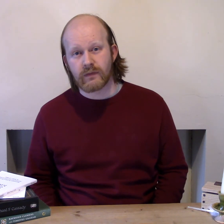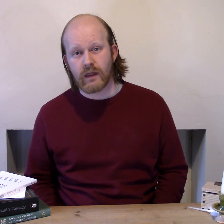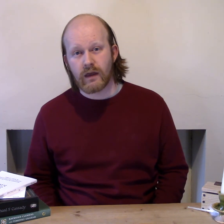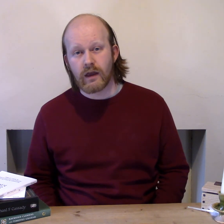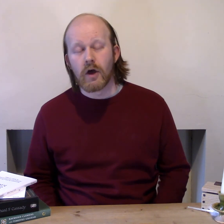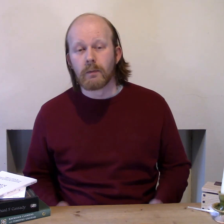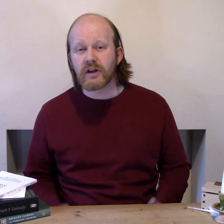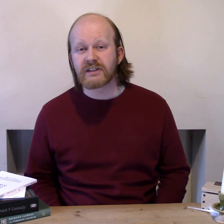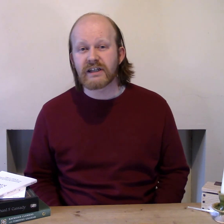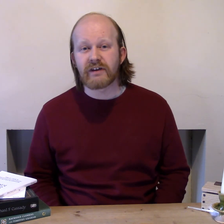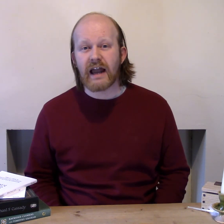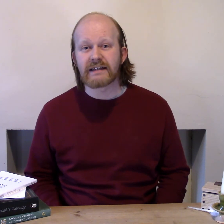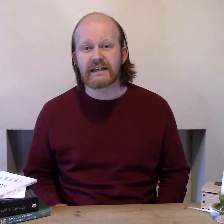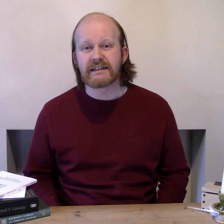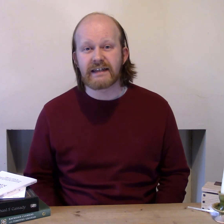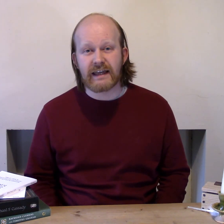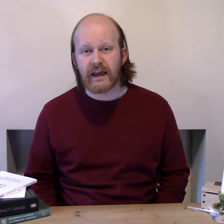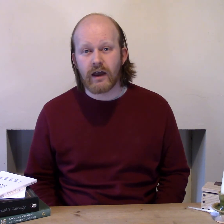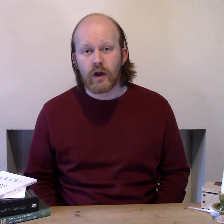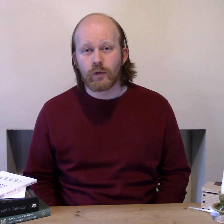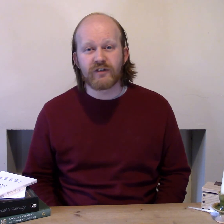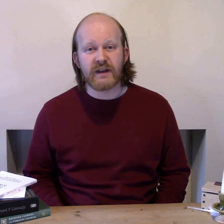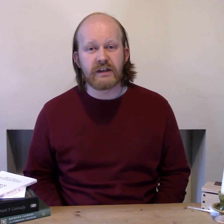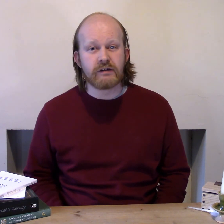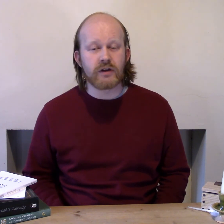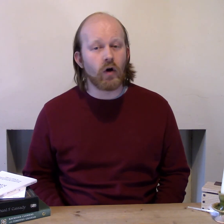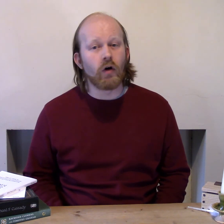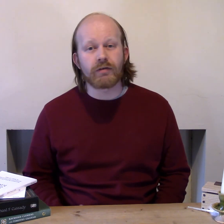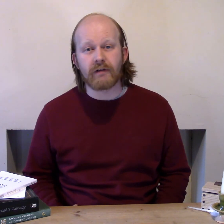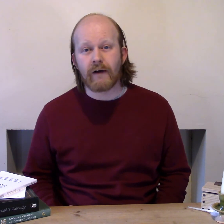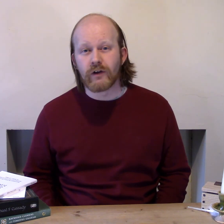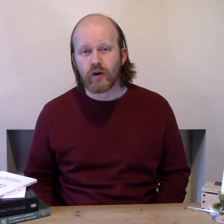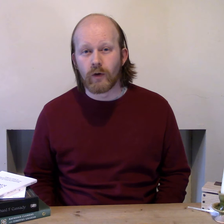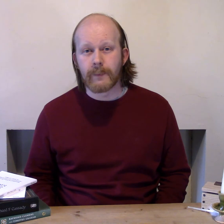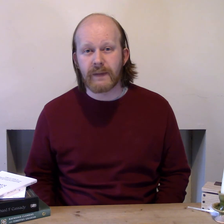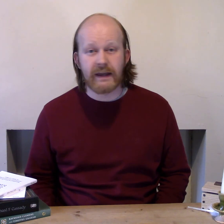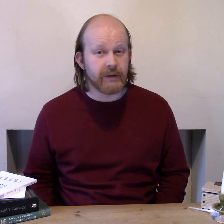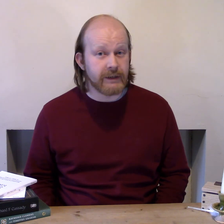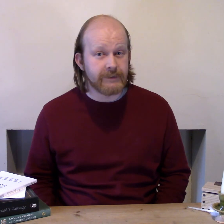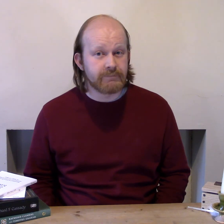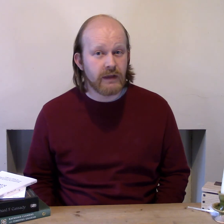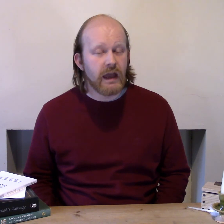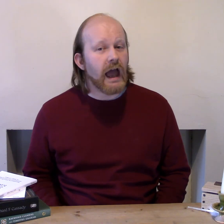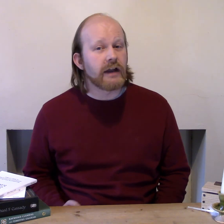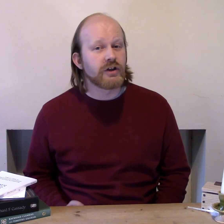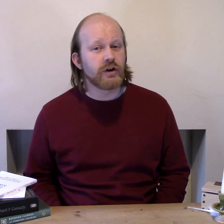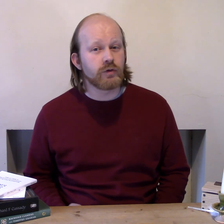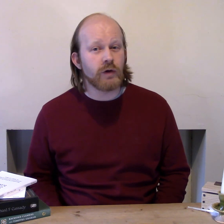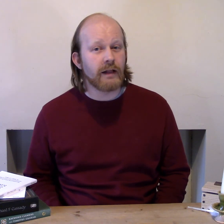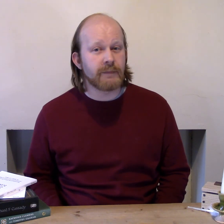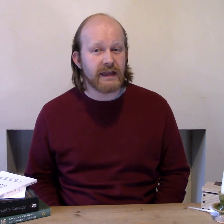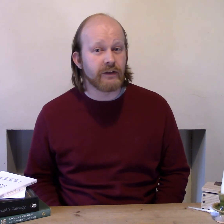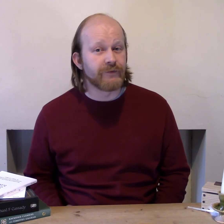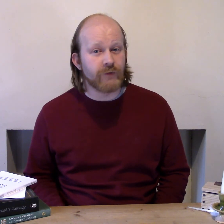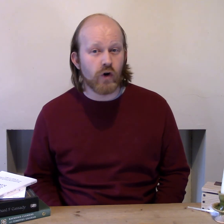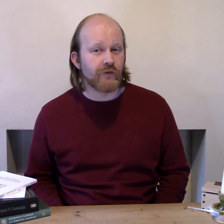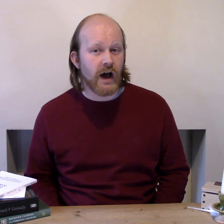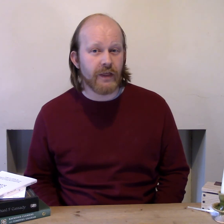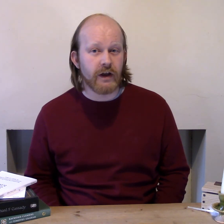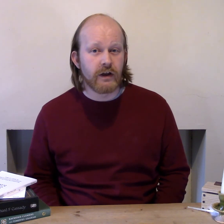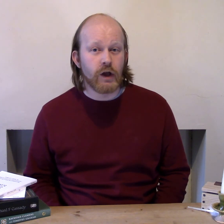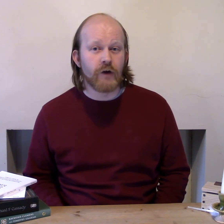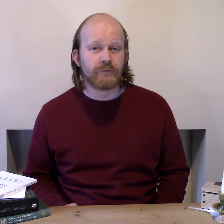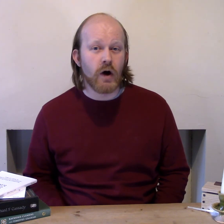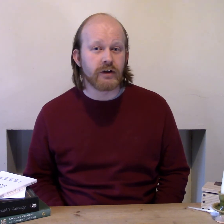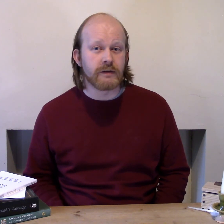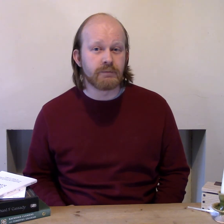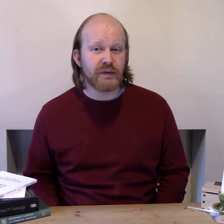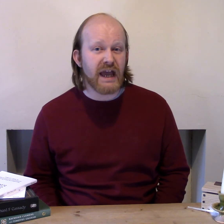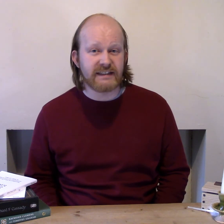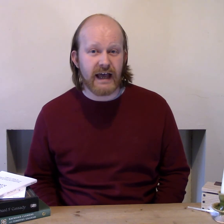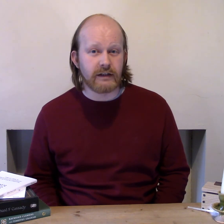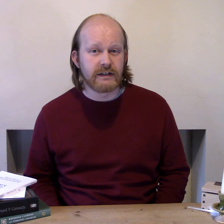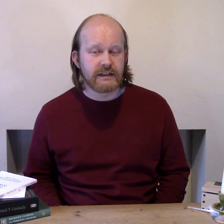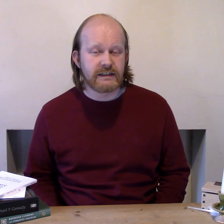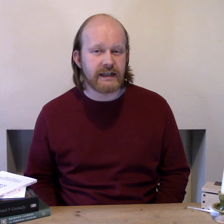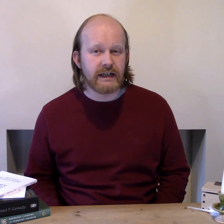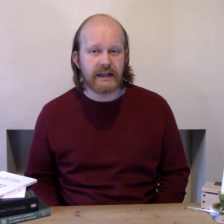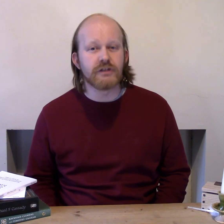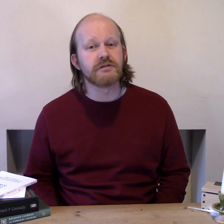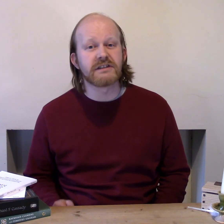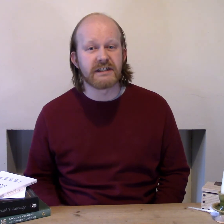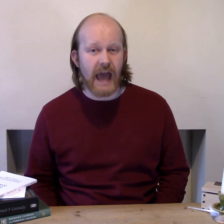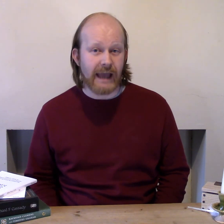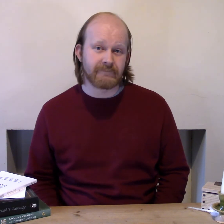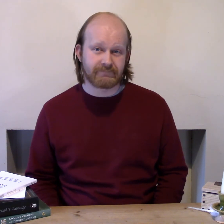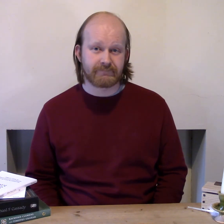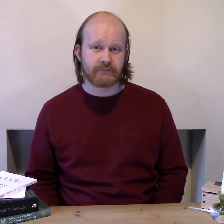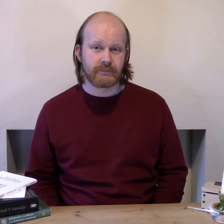Monasteriales Indicia would have been used throughout the Norman period, and could well be the forefather of modern BSL still in use today.